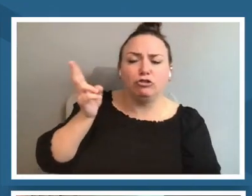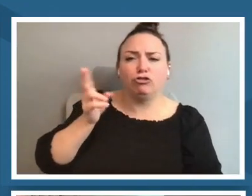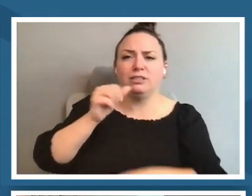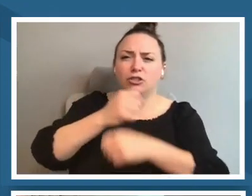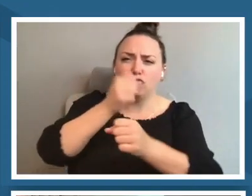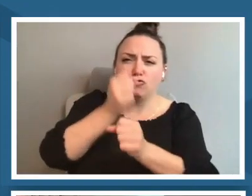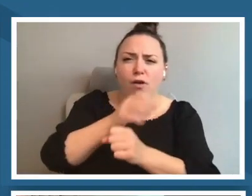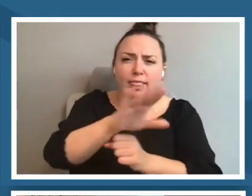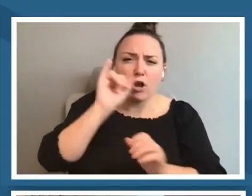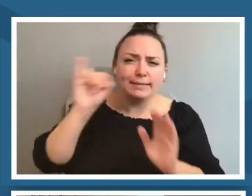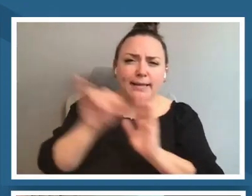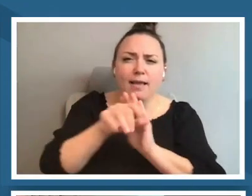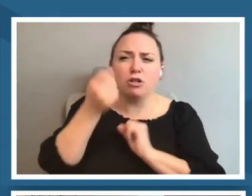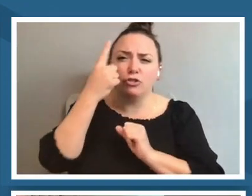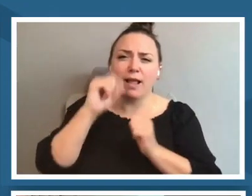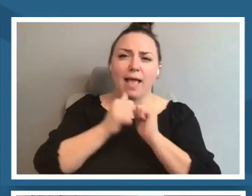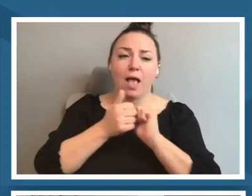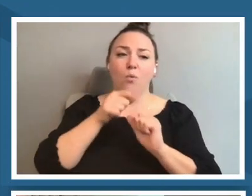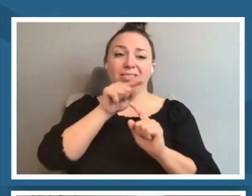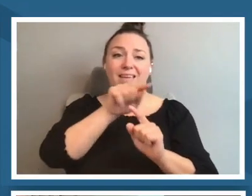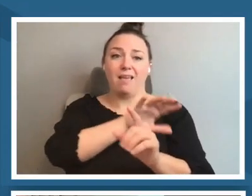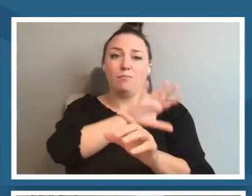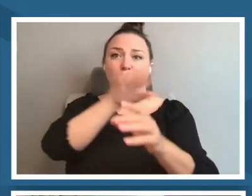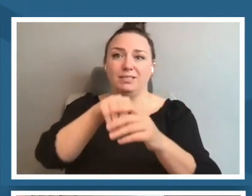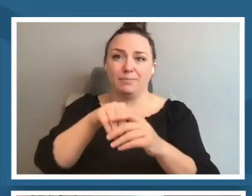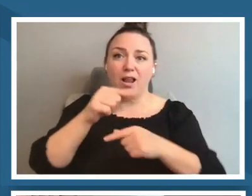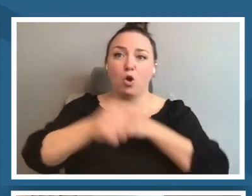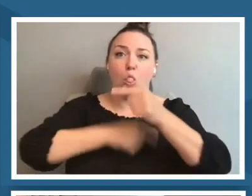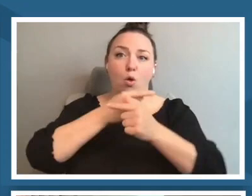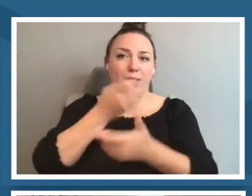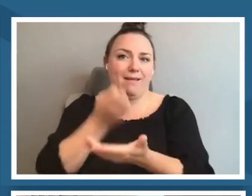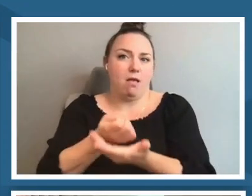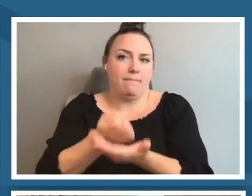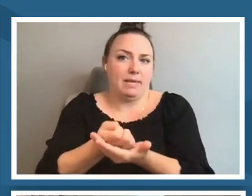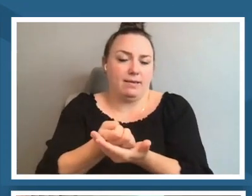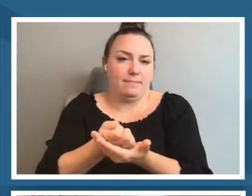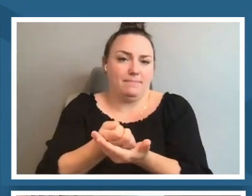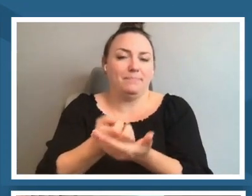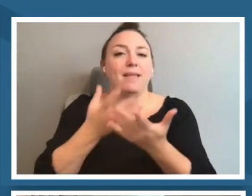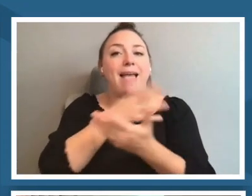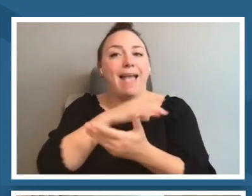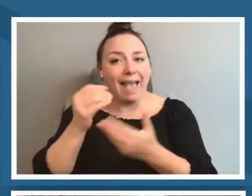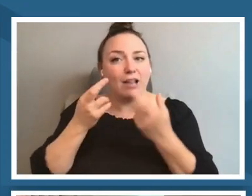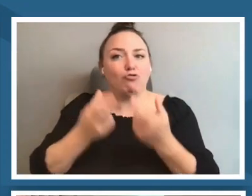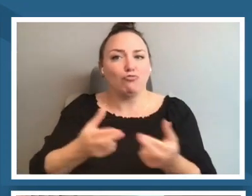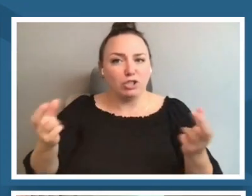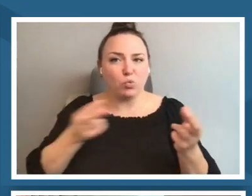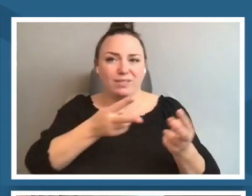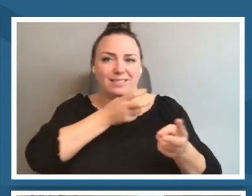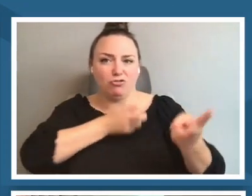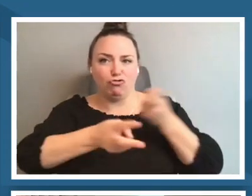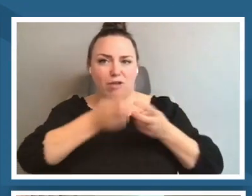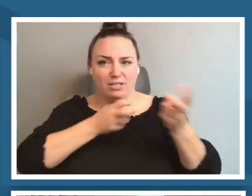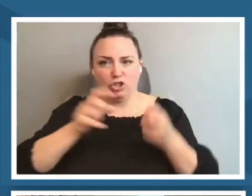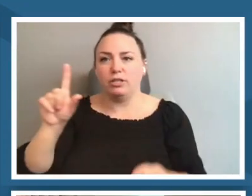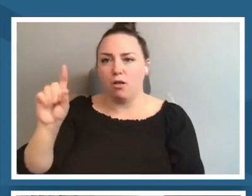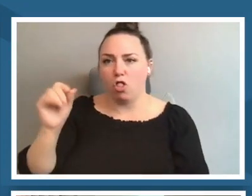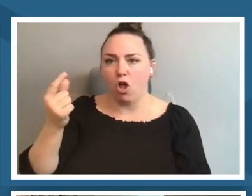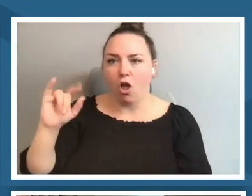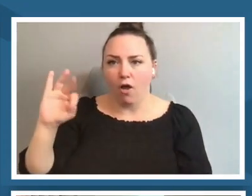economy and particularly in the wake of resource extraction logging